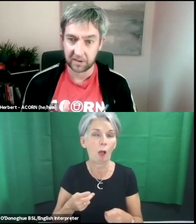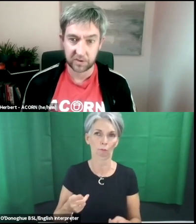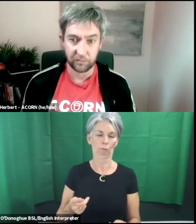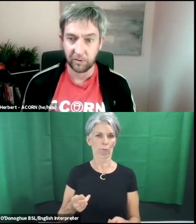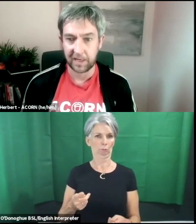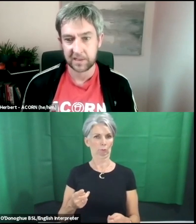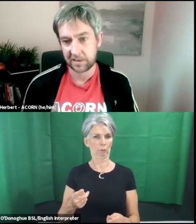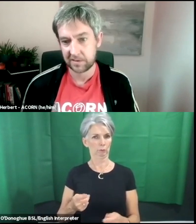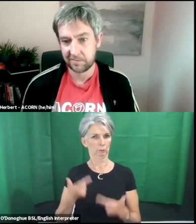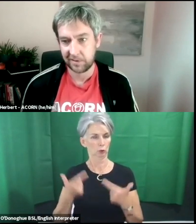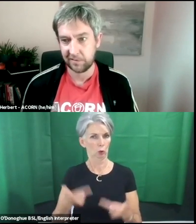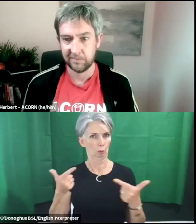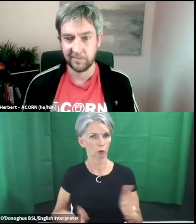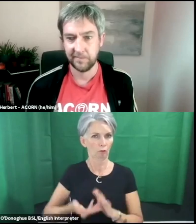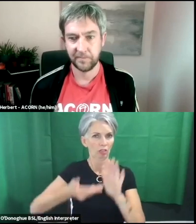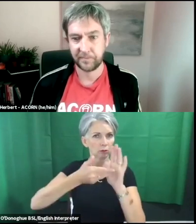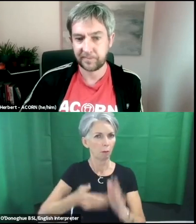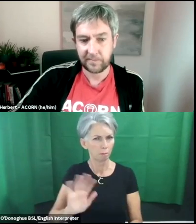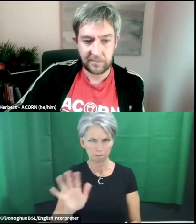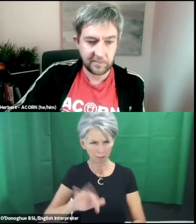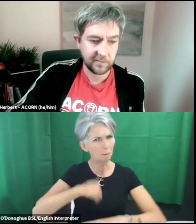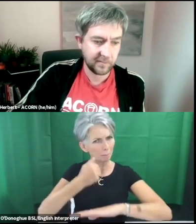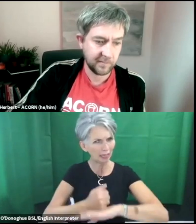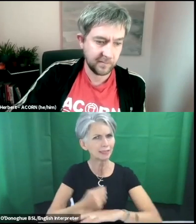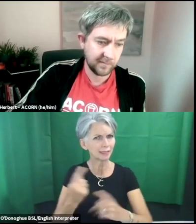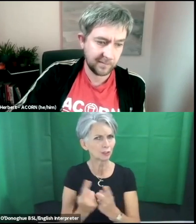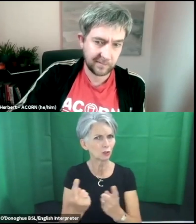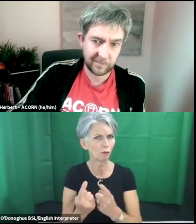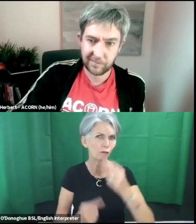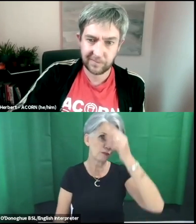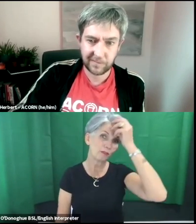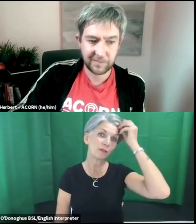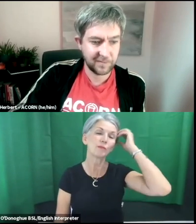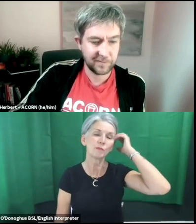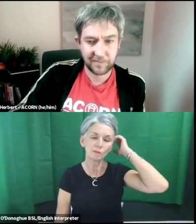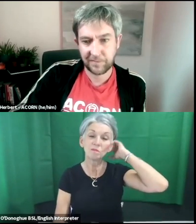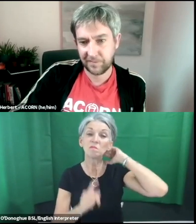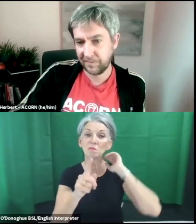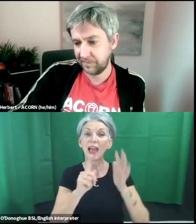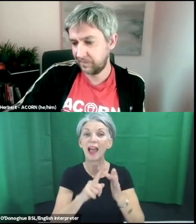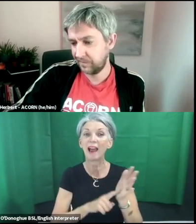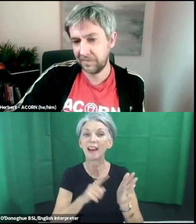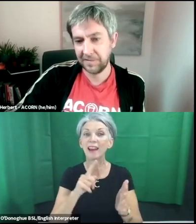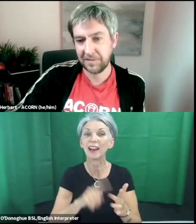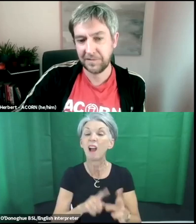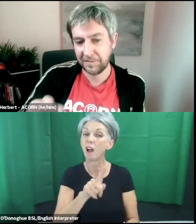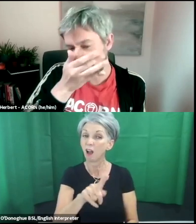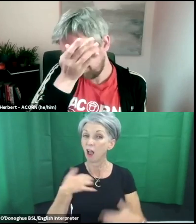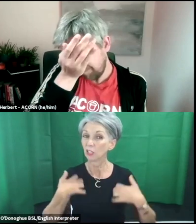demanding some real basics, you know? Yeah, it's a really interesting point about when you come up against somebody